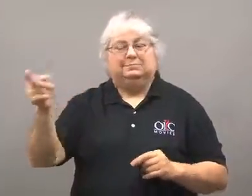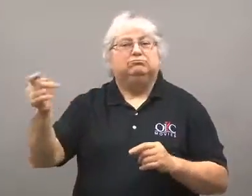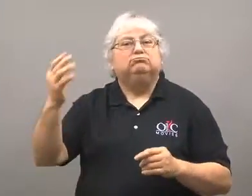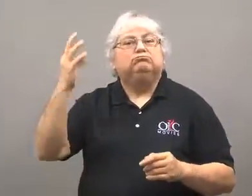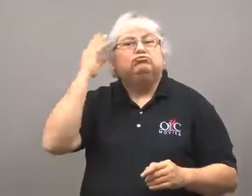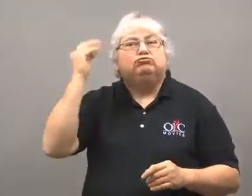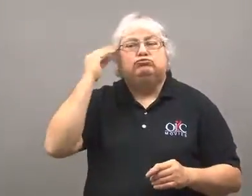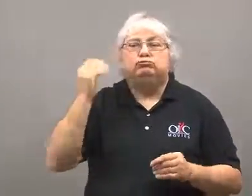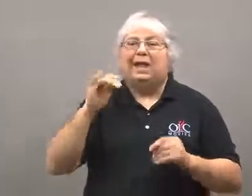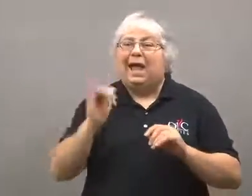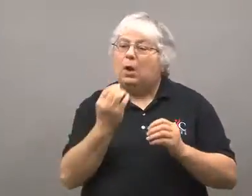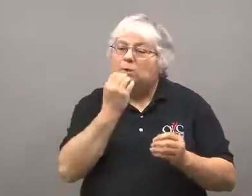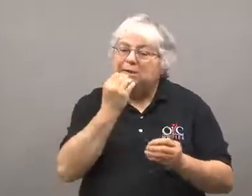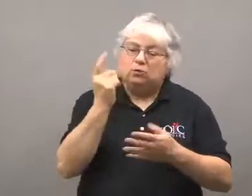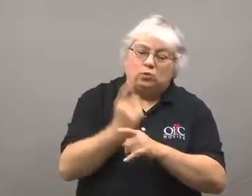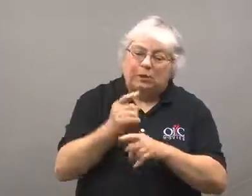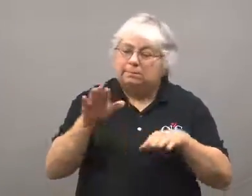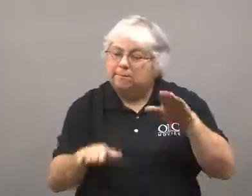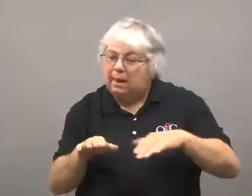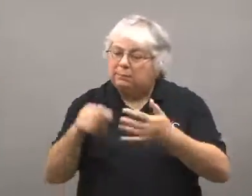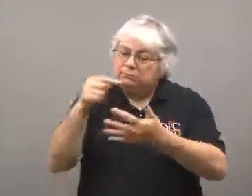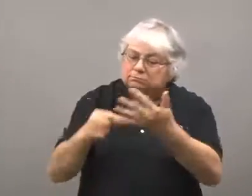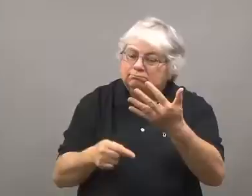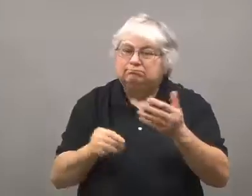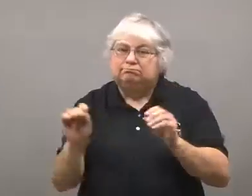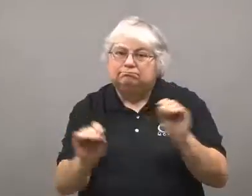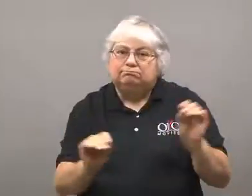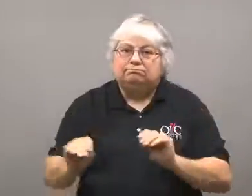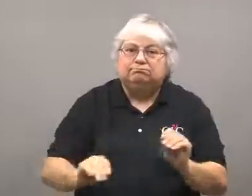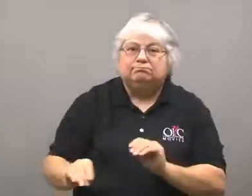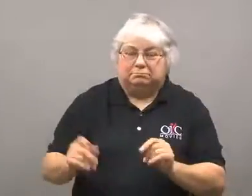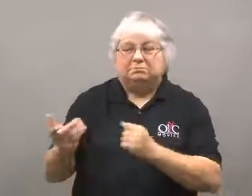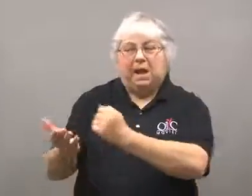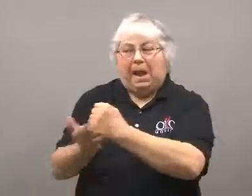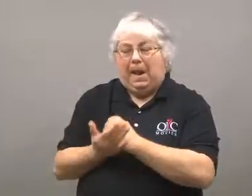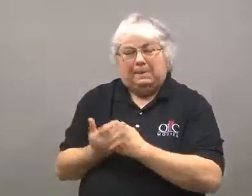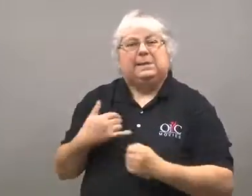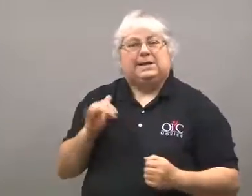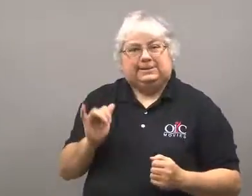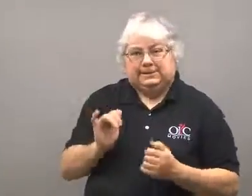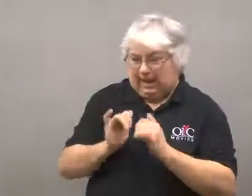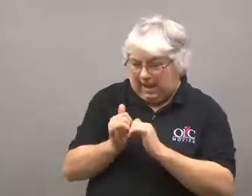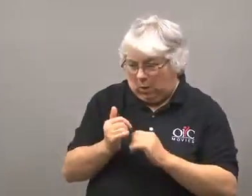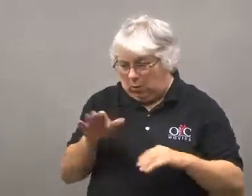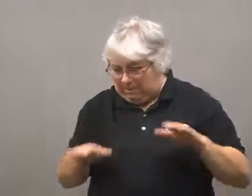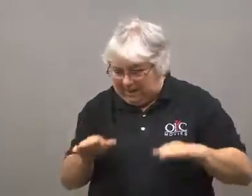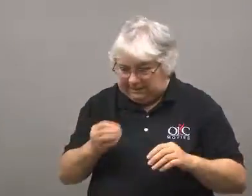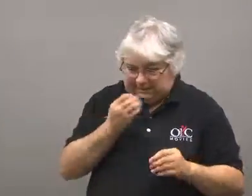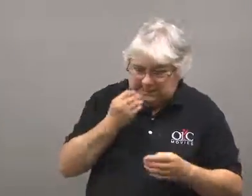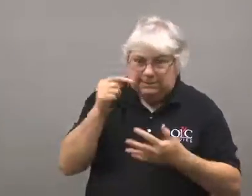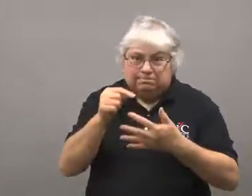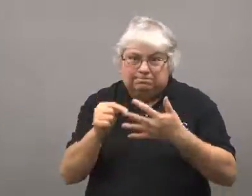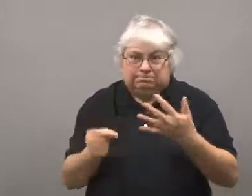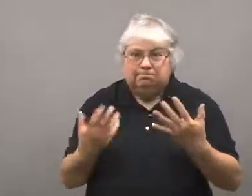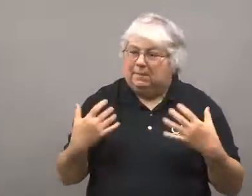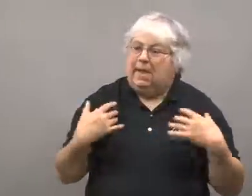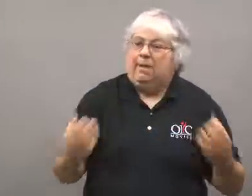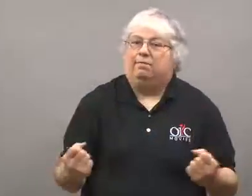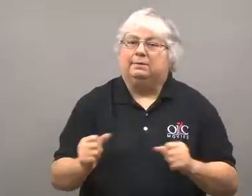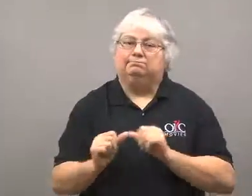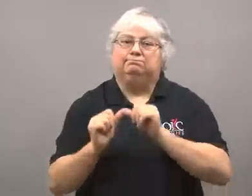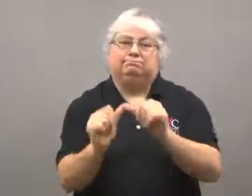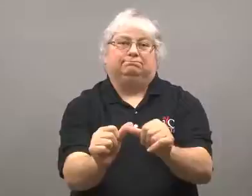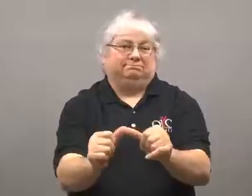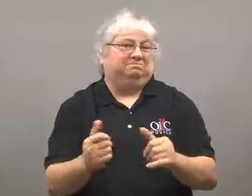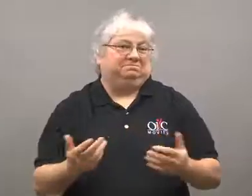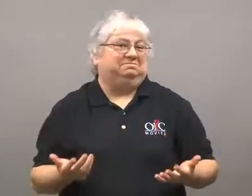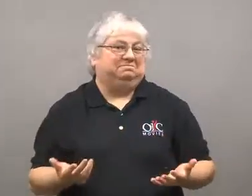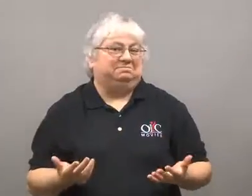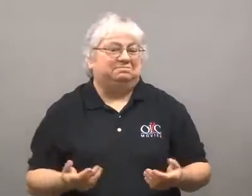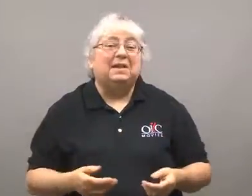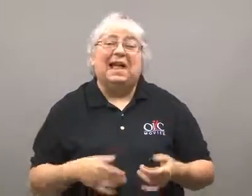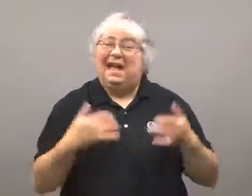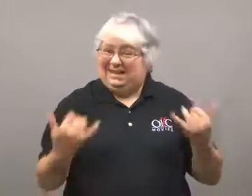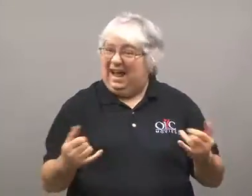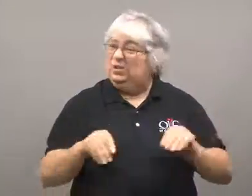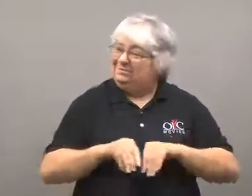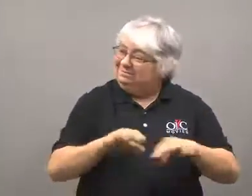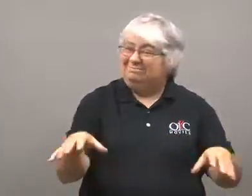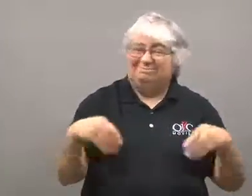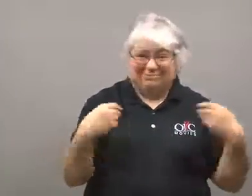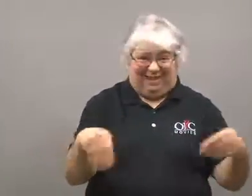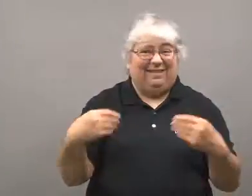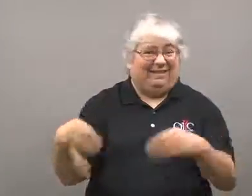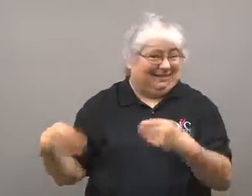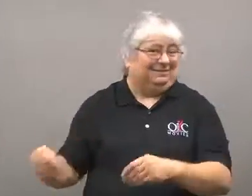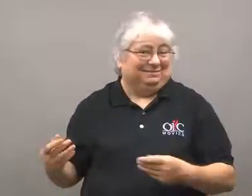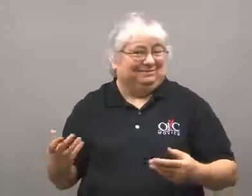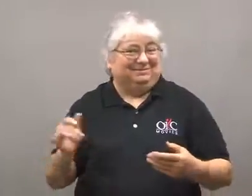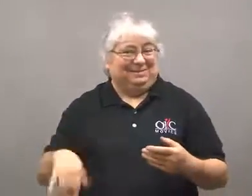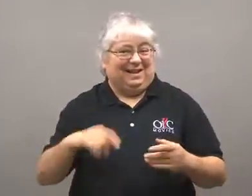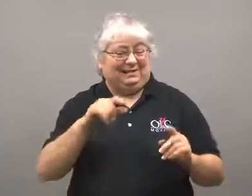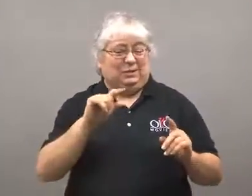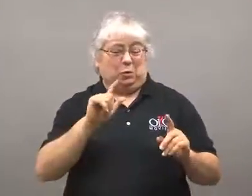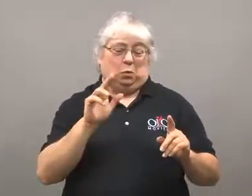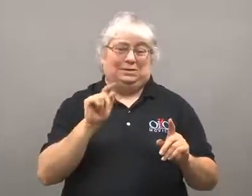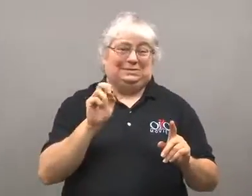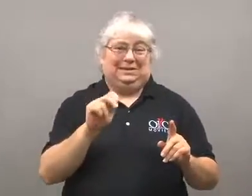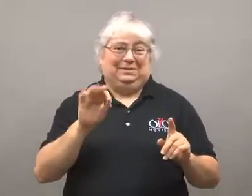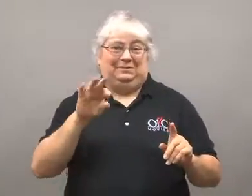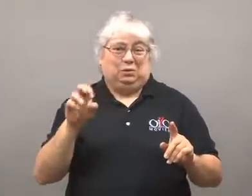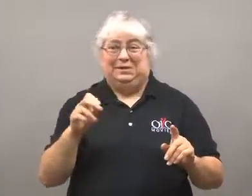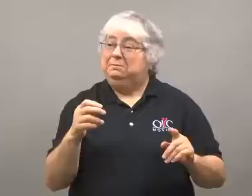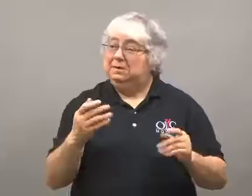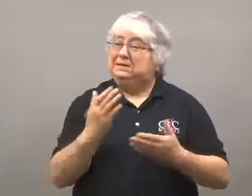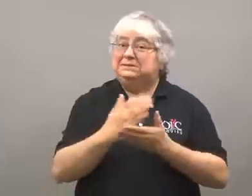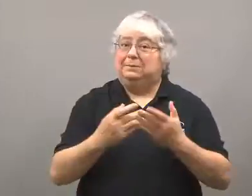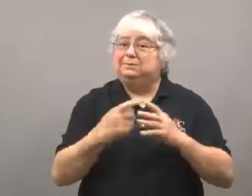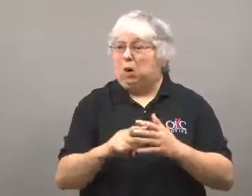This person can help you eat correctly in a balanced way and stay healthy.